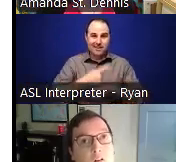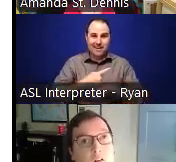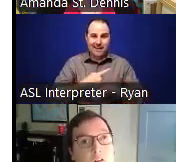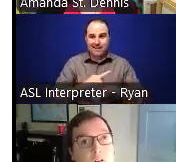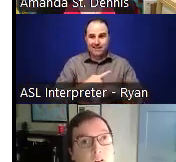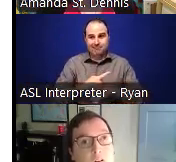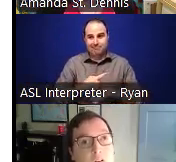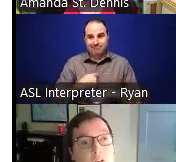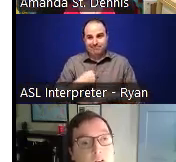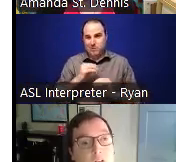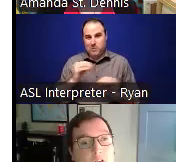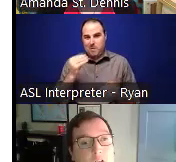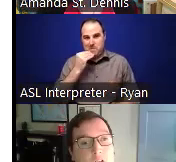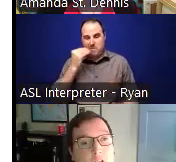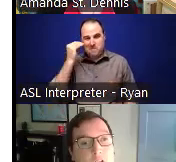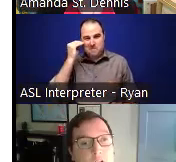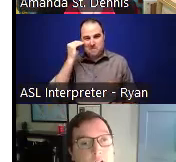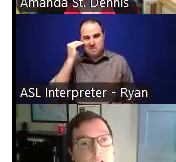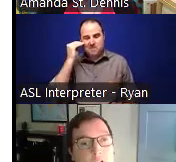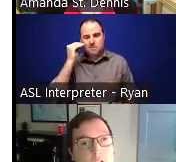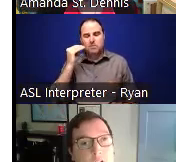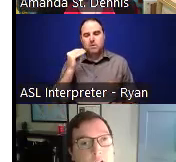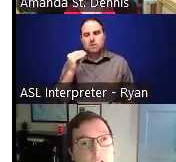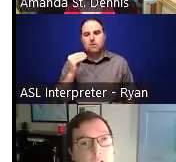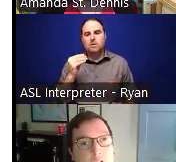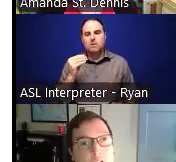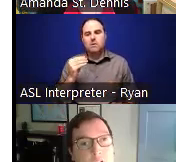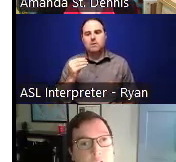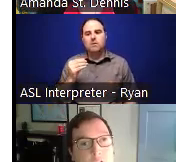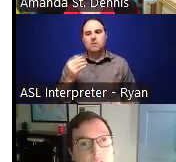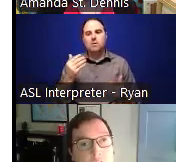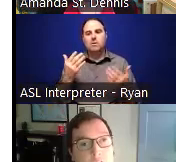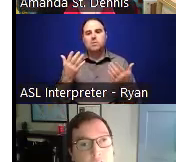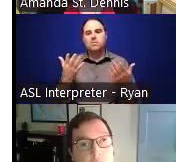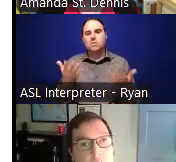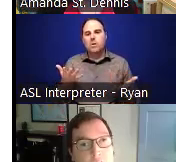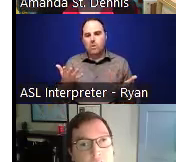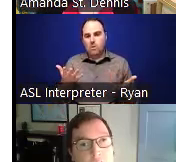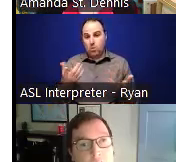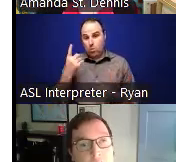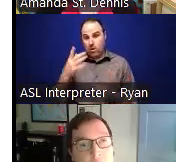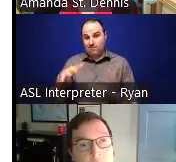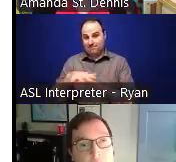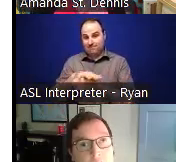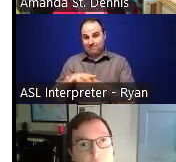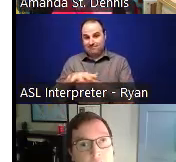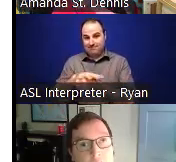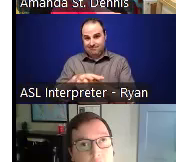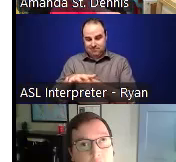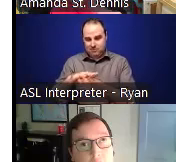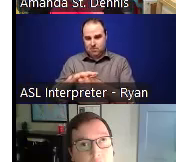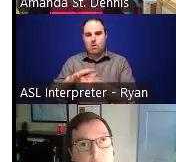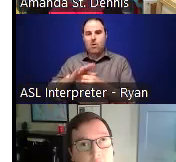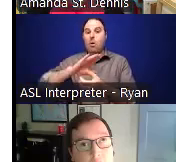location where I know that all attendees know that if you're entering this room, it is to be quiet.